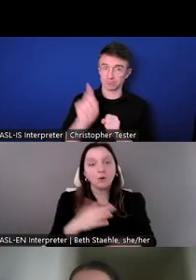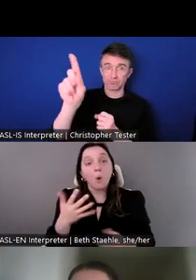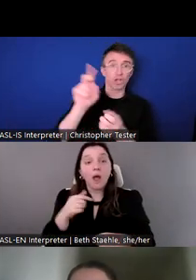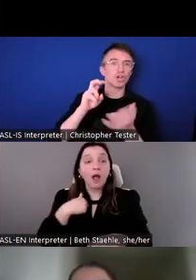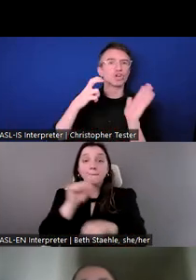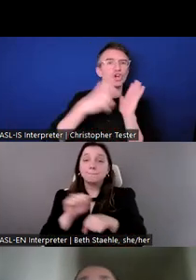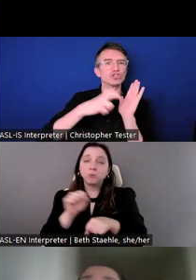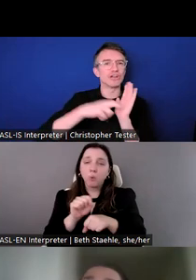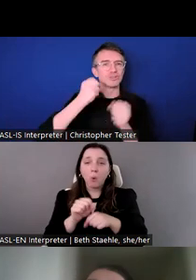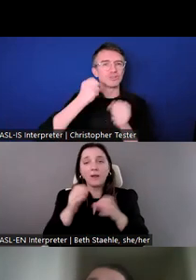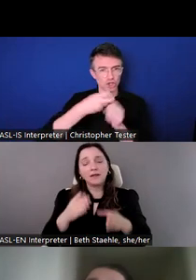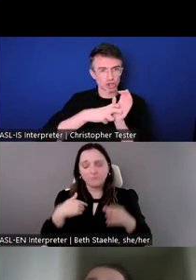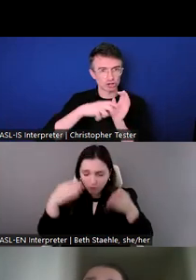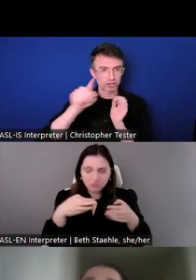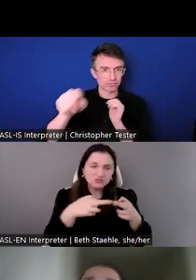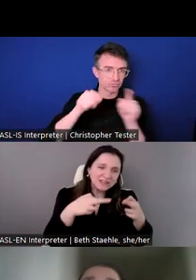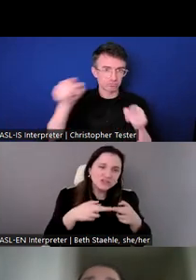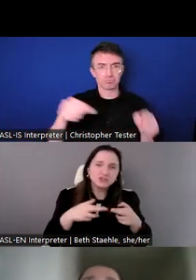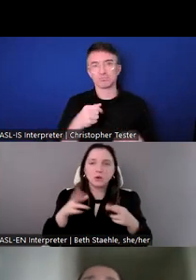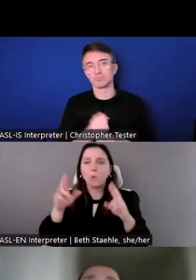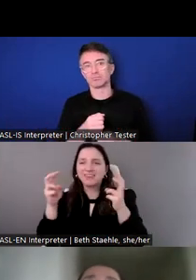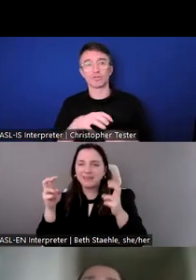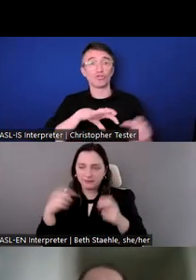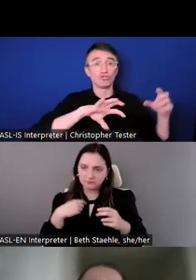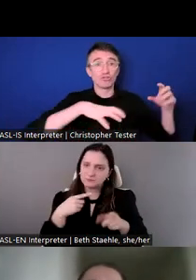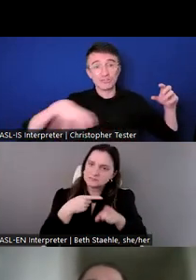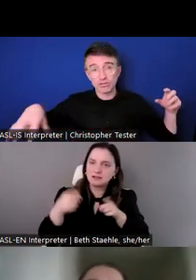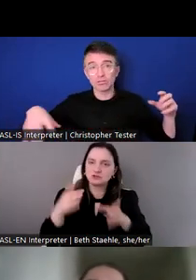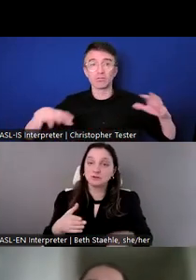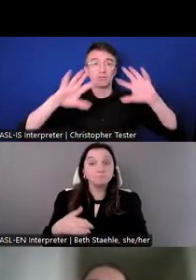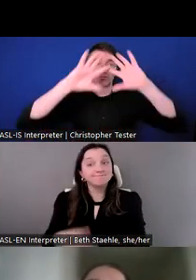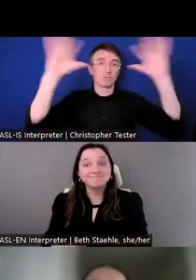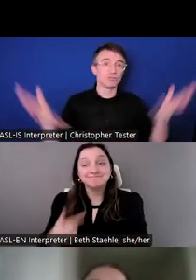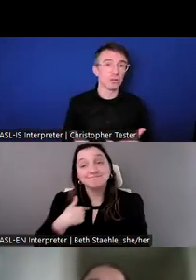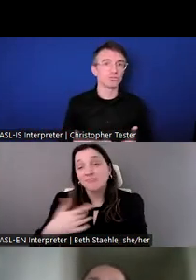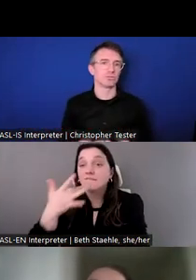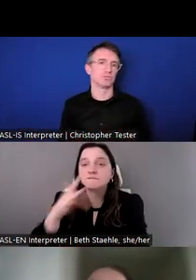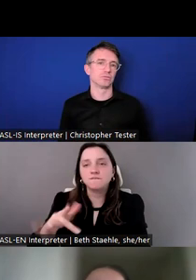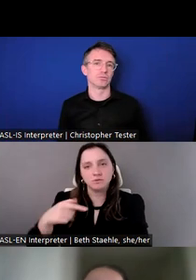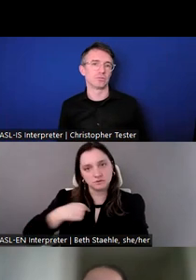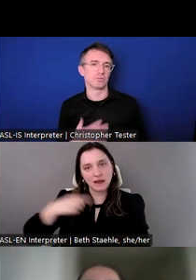I've been fortune enough to build my career in Human Resources at the Institute.